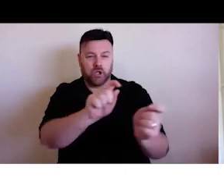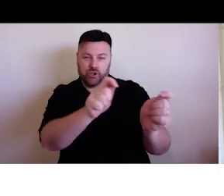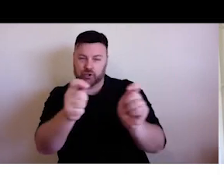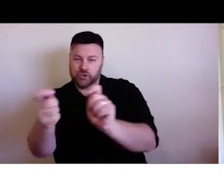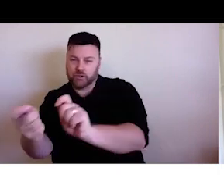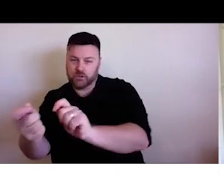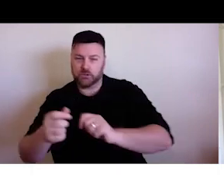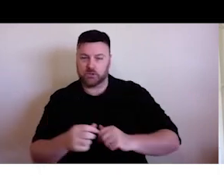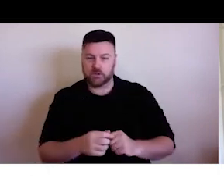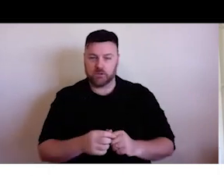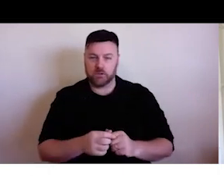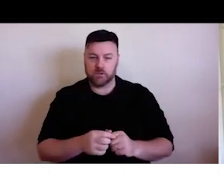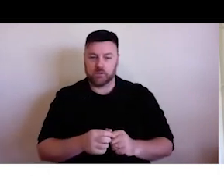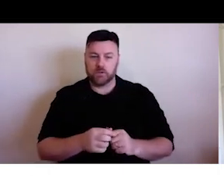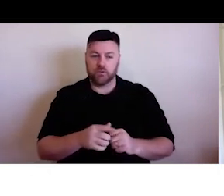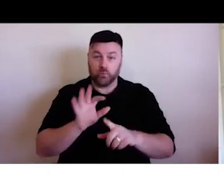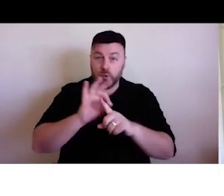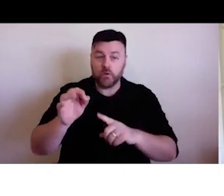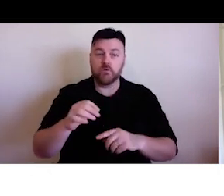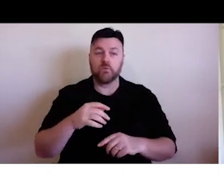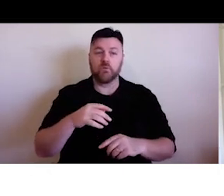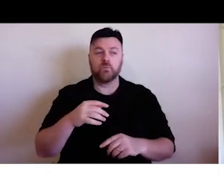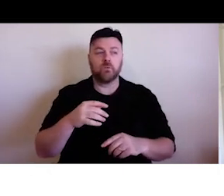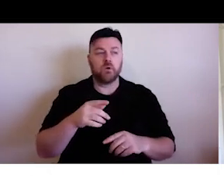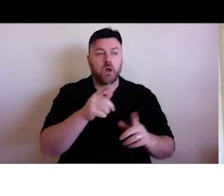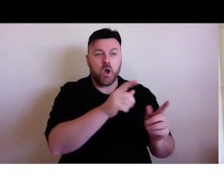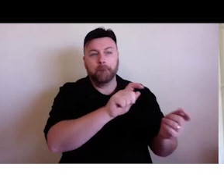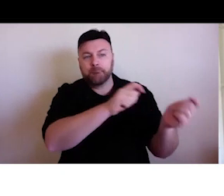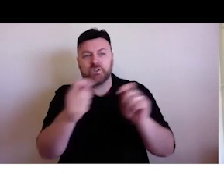things ought to be, the way things might be. Fundamentally, the